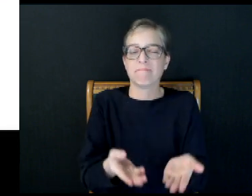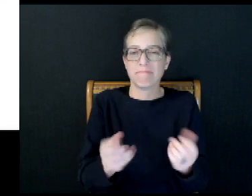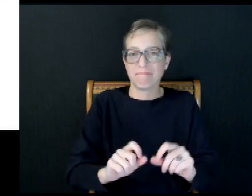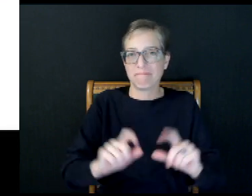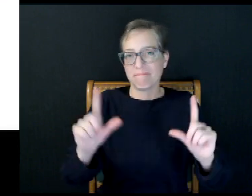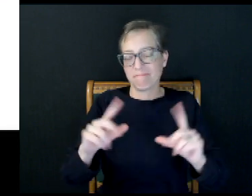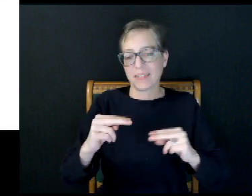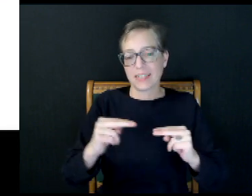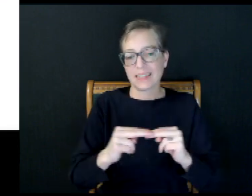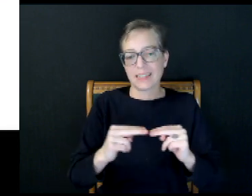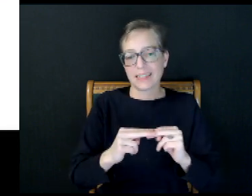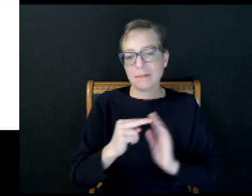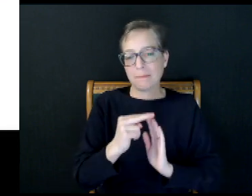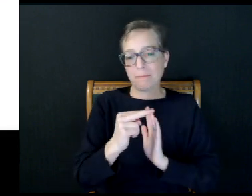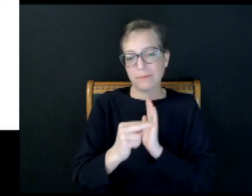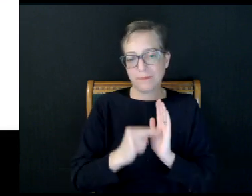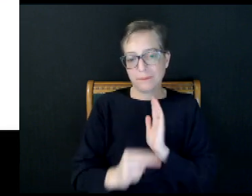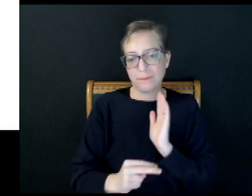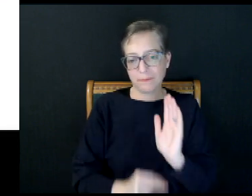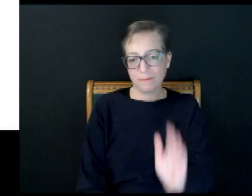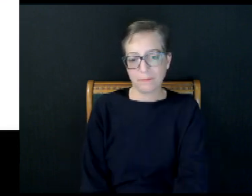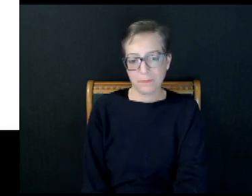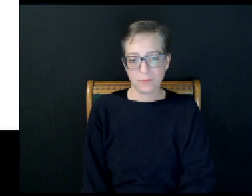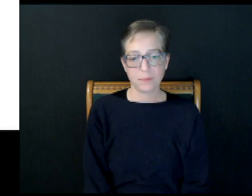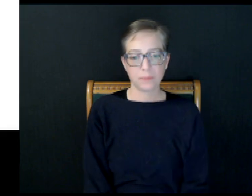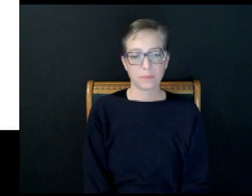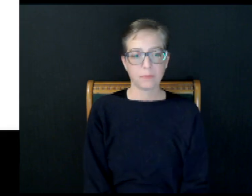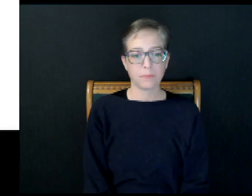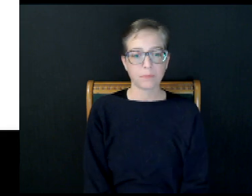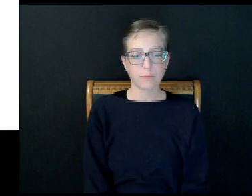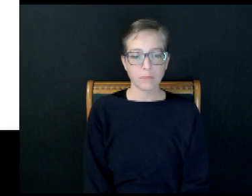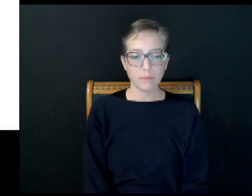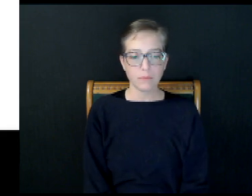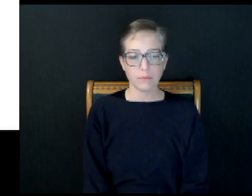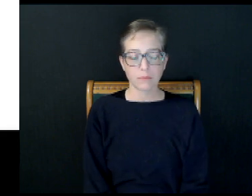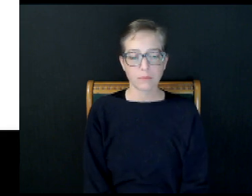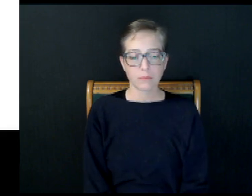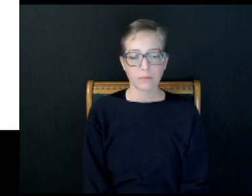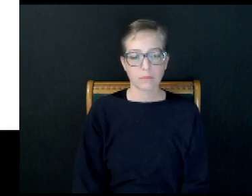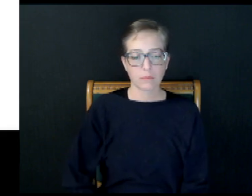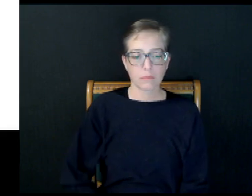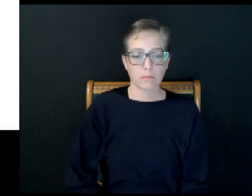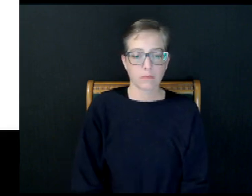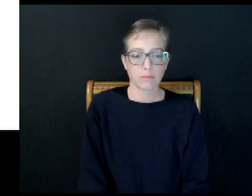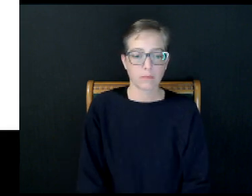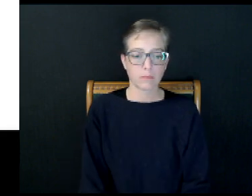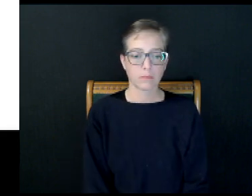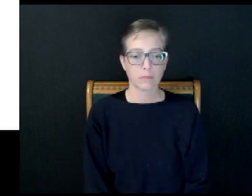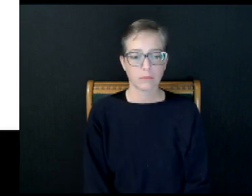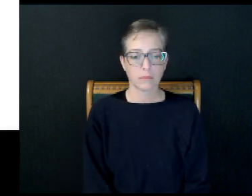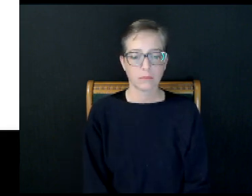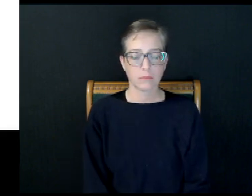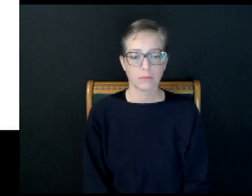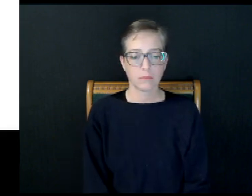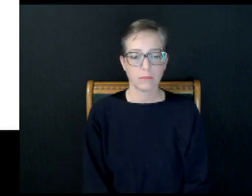community living and participation. Experiences and outcomes faced by disabled people of color.